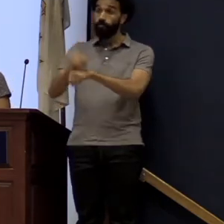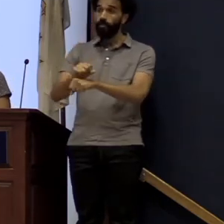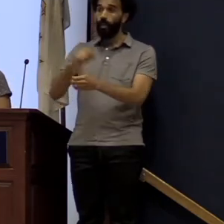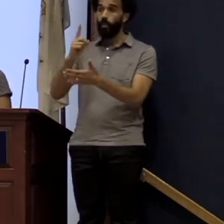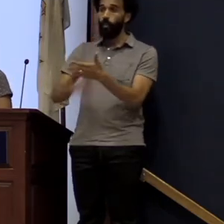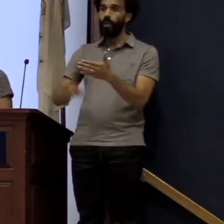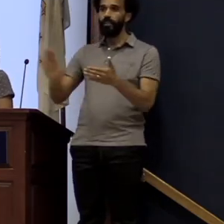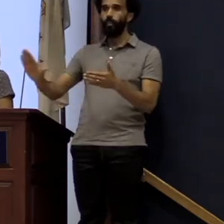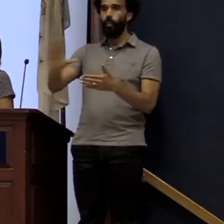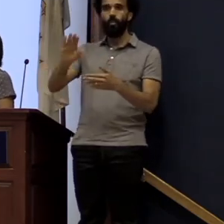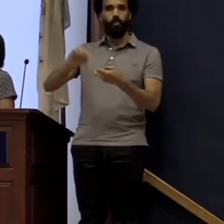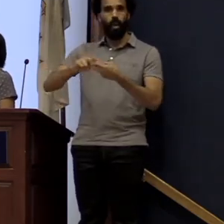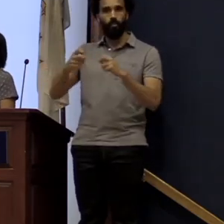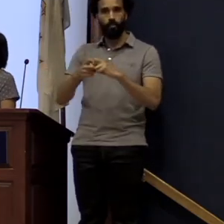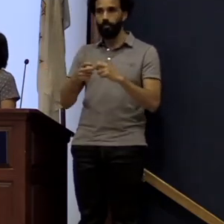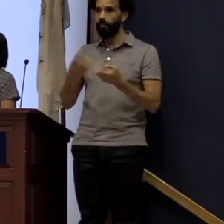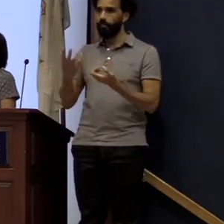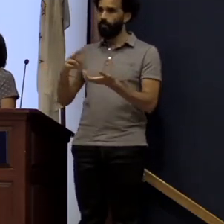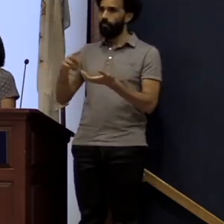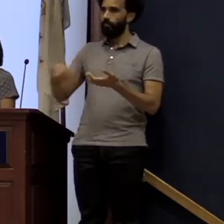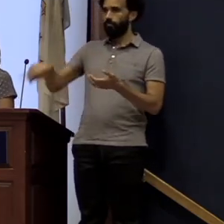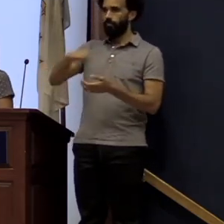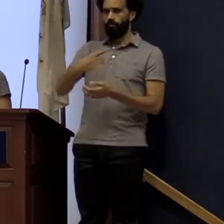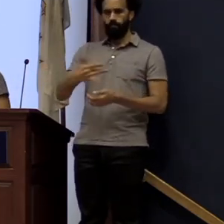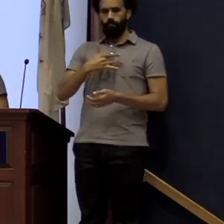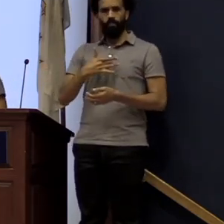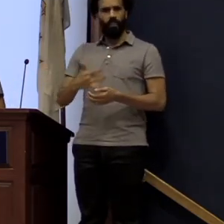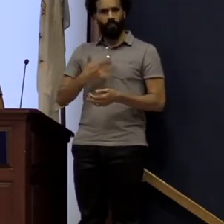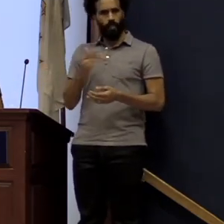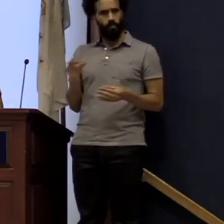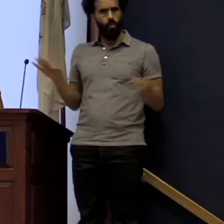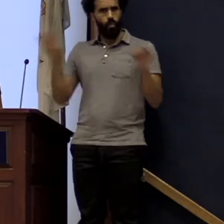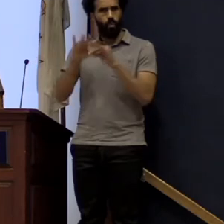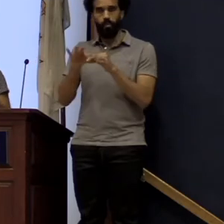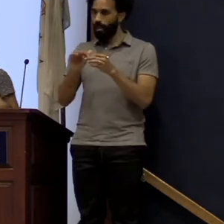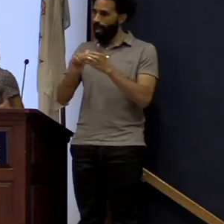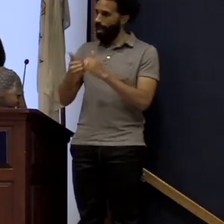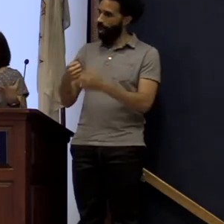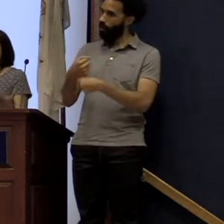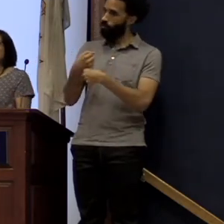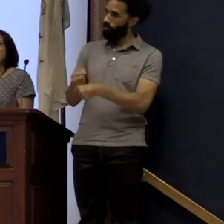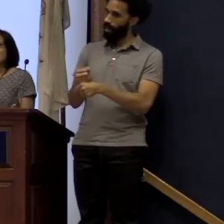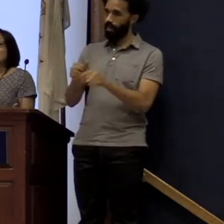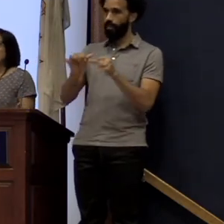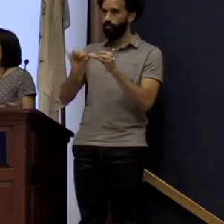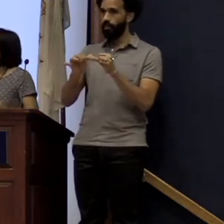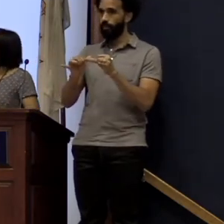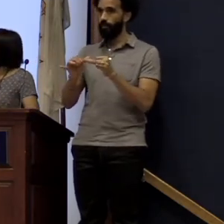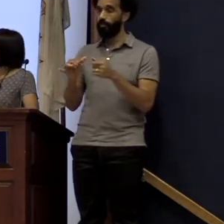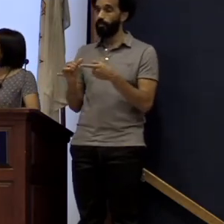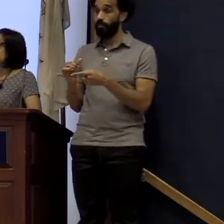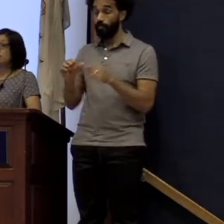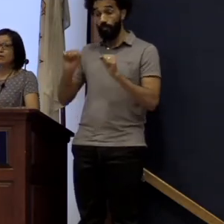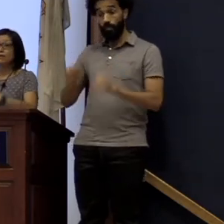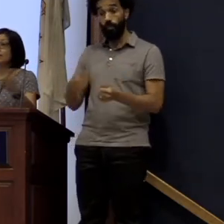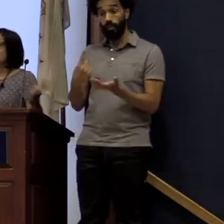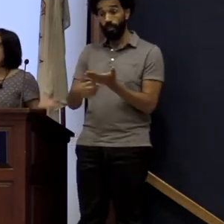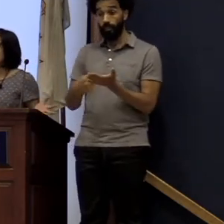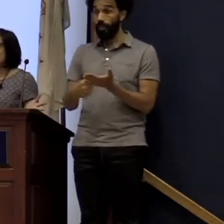That means something to people in order to engineer Now the argument can be made that there are a lot of engineering curriculum out there